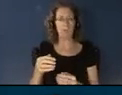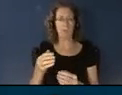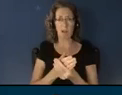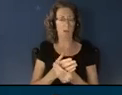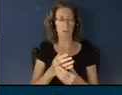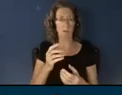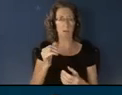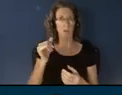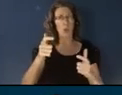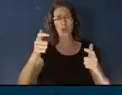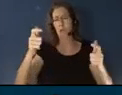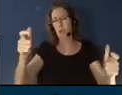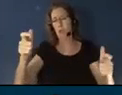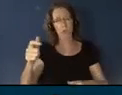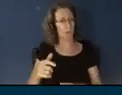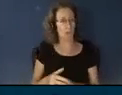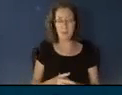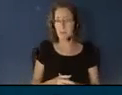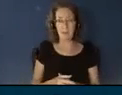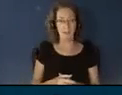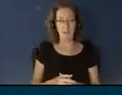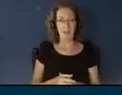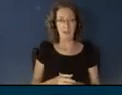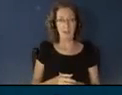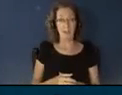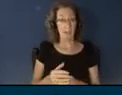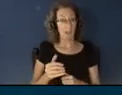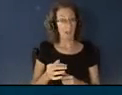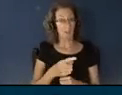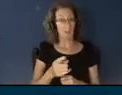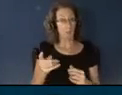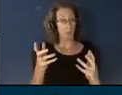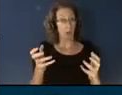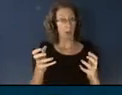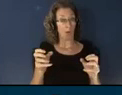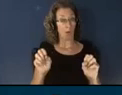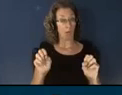those are huge files. um if you did want it I'm sure we can work something out though.